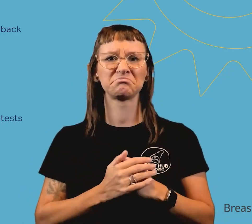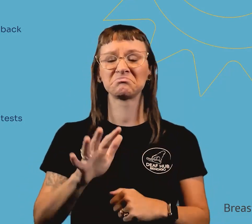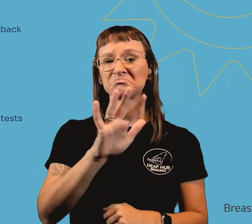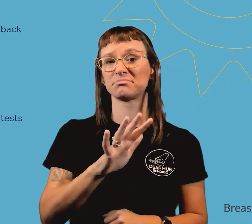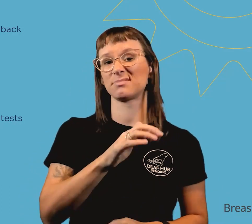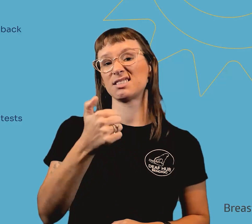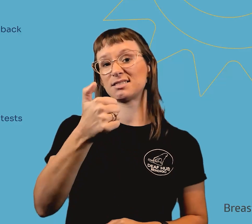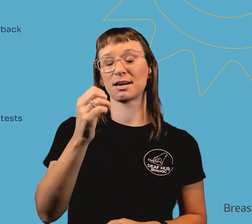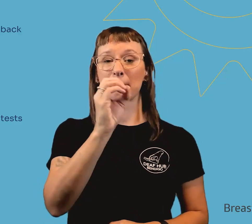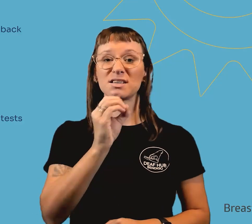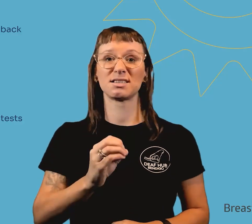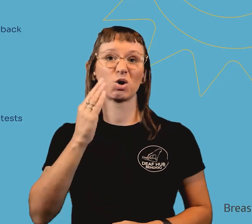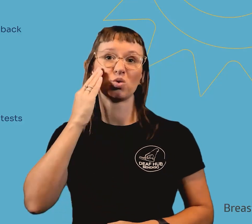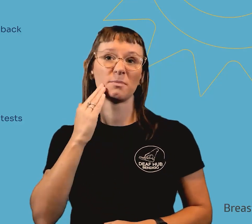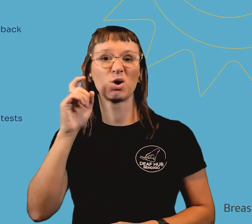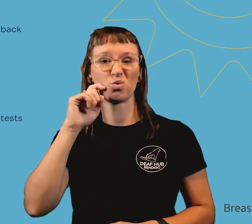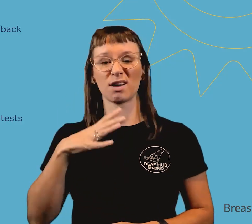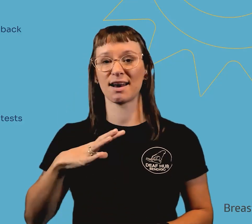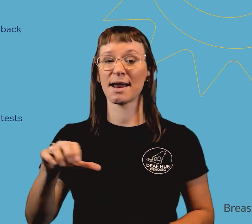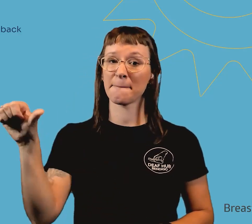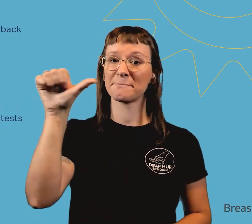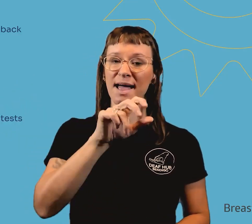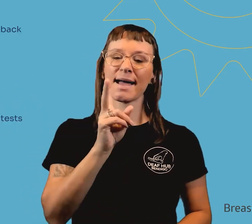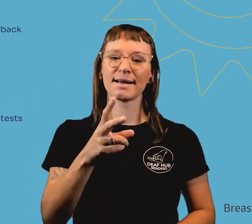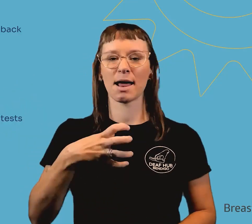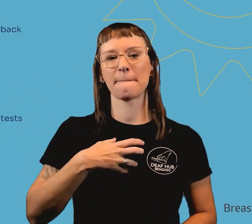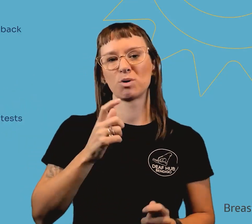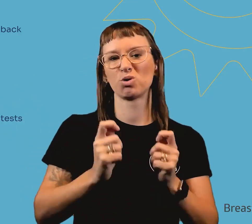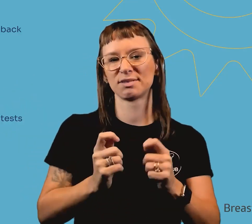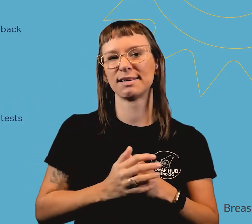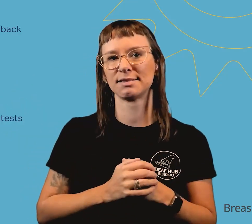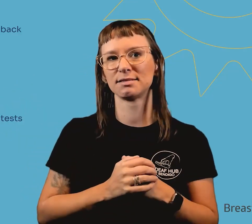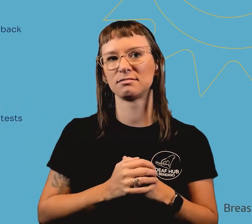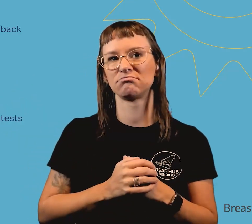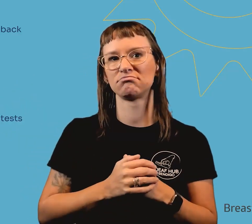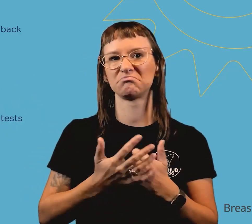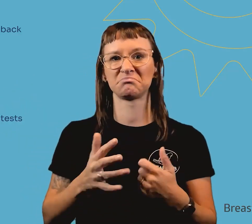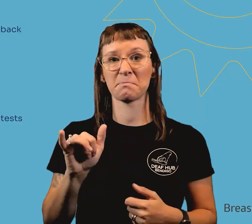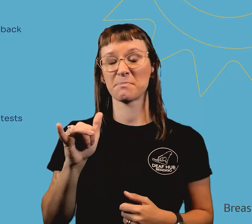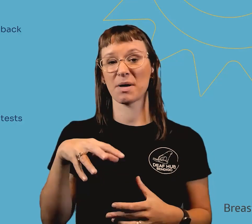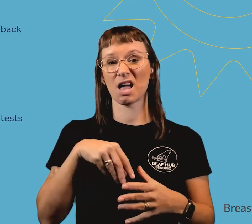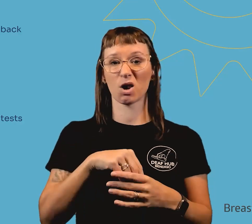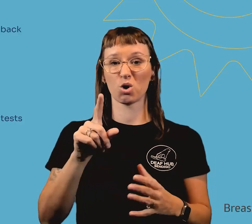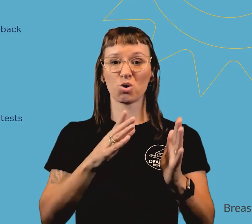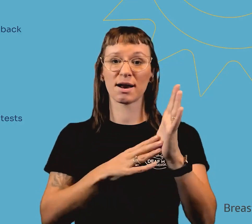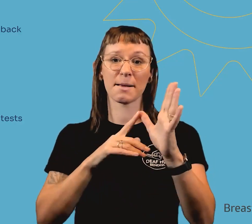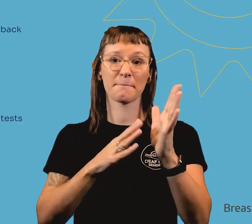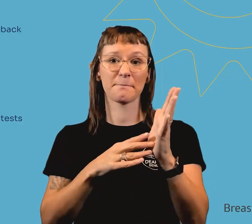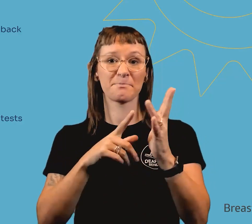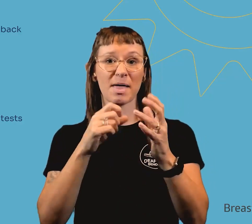Approximately 6% of women will be called back for further tests. These may include further mammograms,